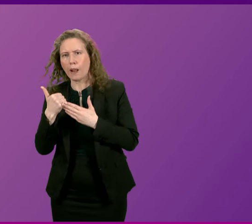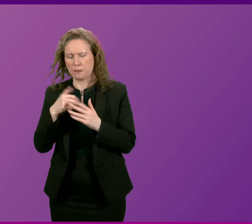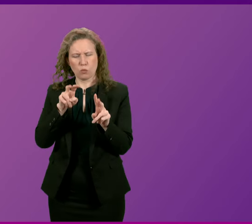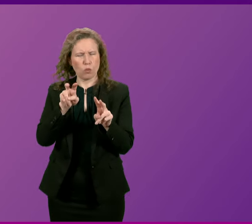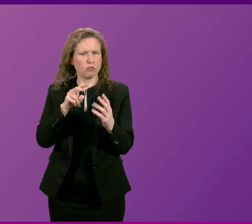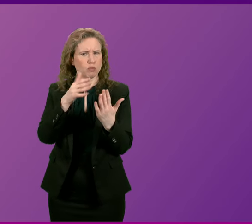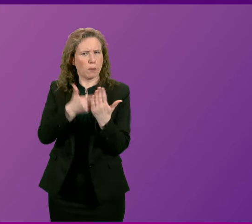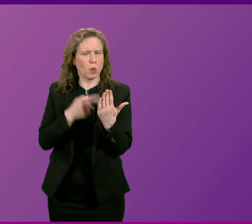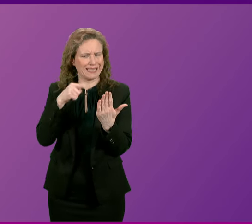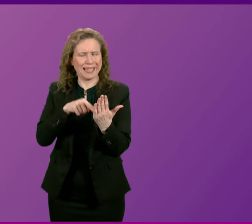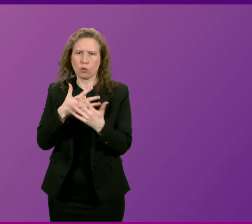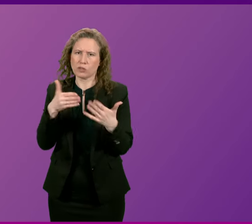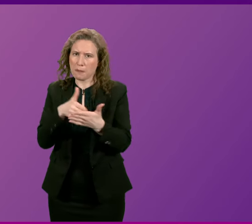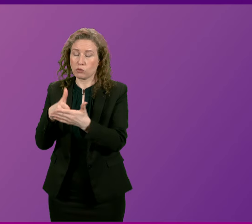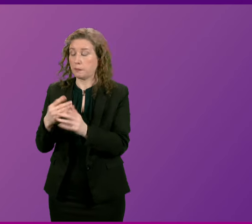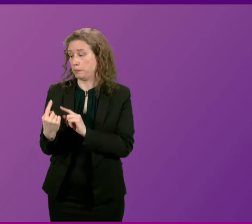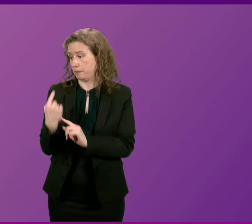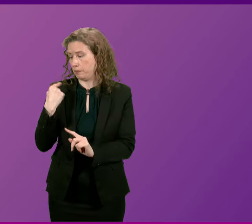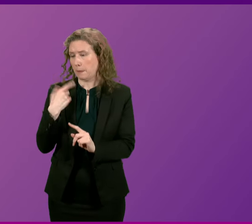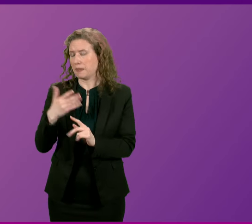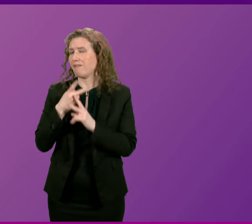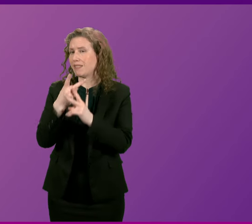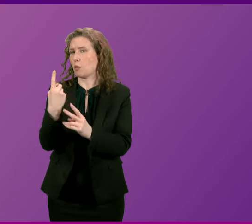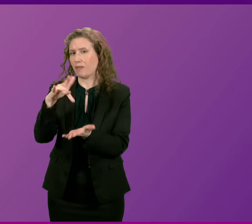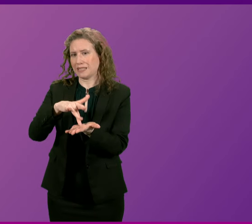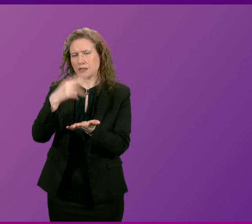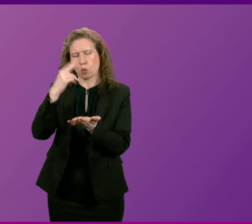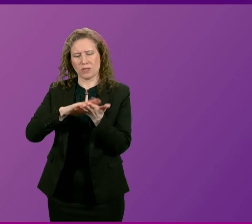Last week, I had the great privilege of visiting one such centre, the Haven Kilmacolm,